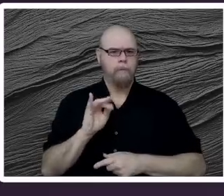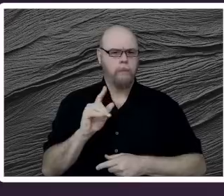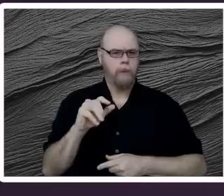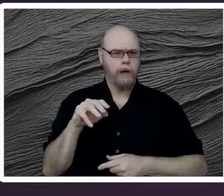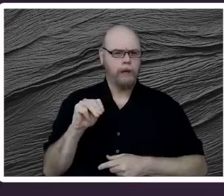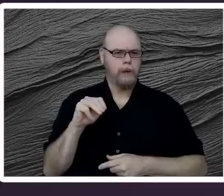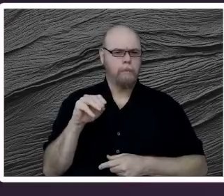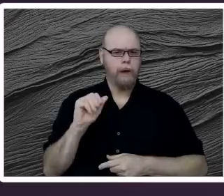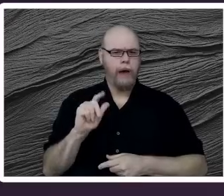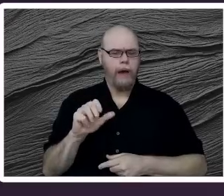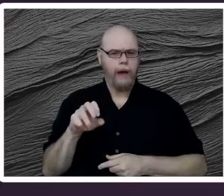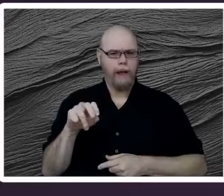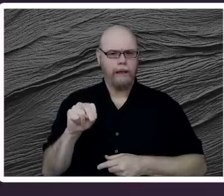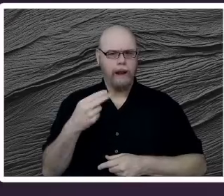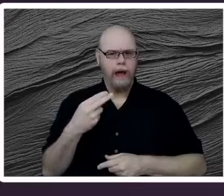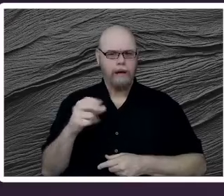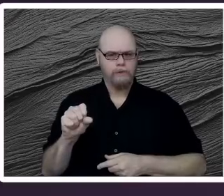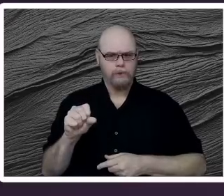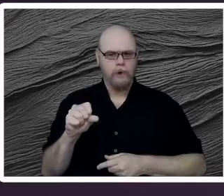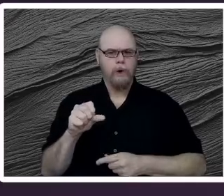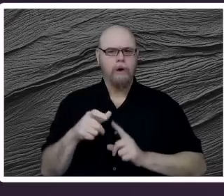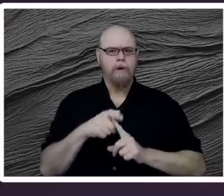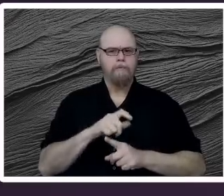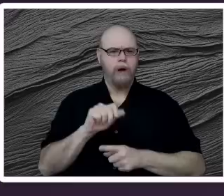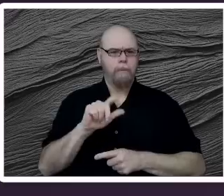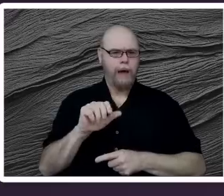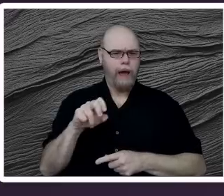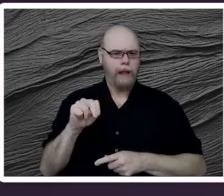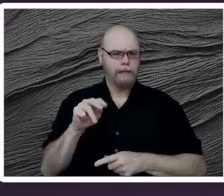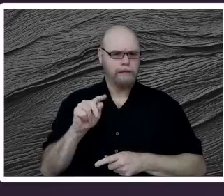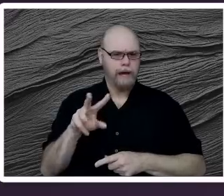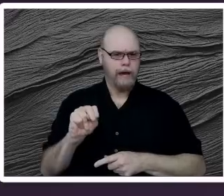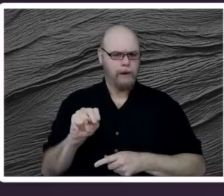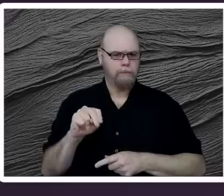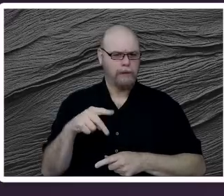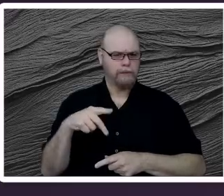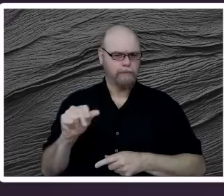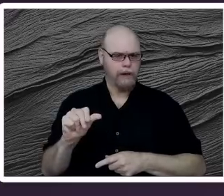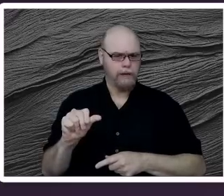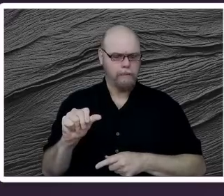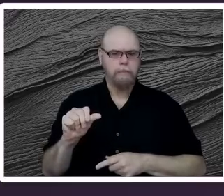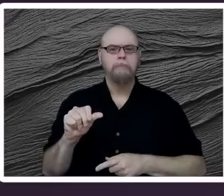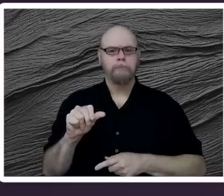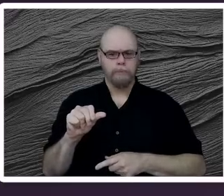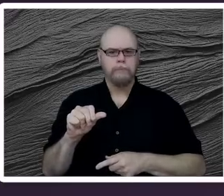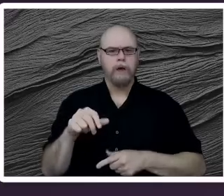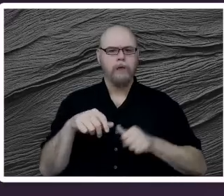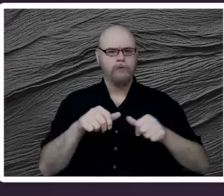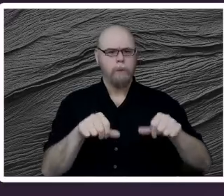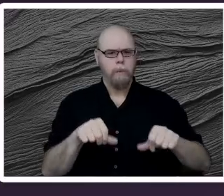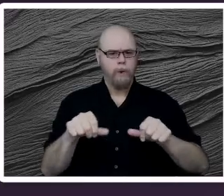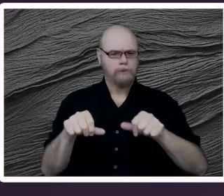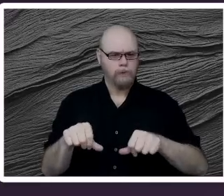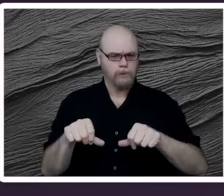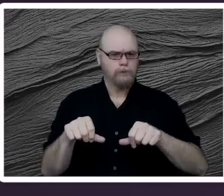Pennsylvania, where the posters were displayed in a case in a hallway. And the